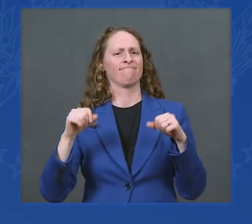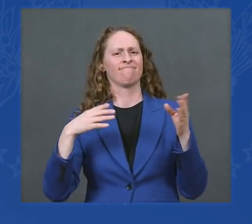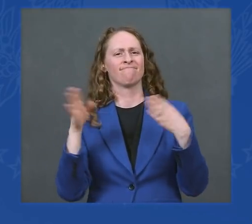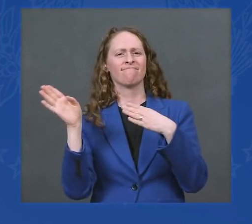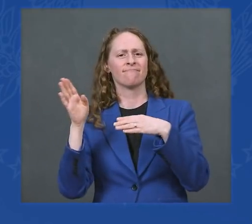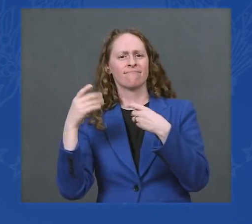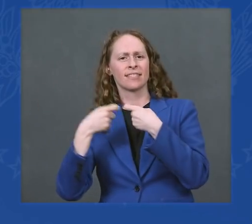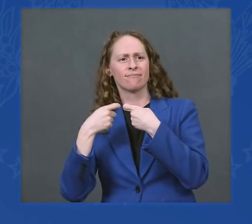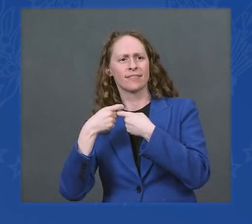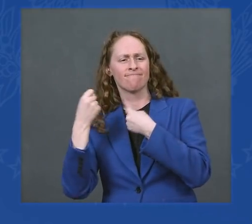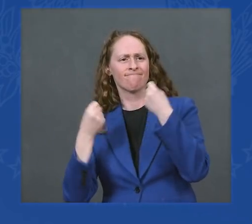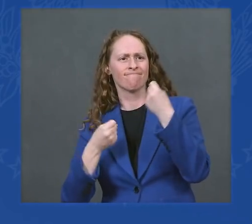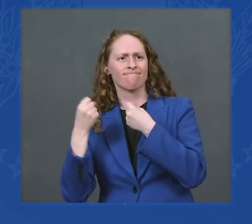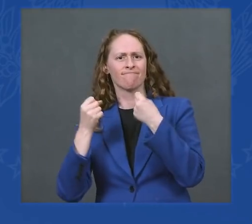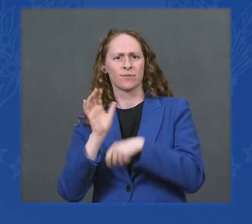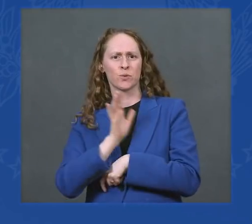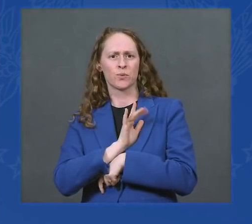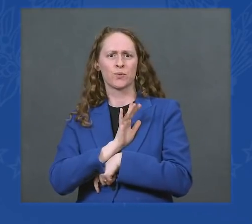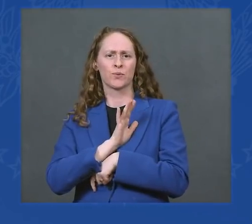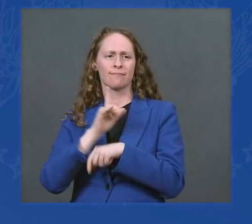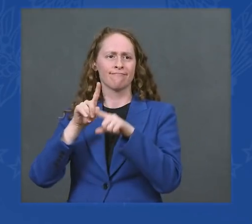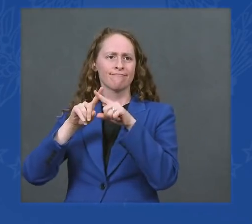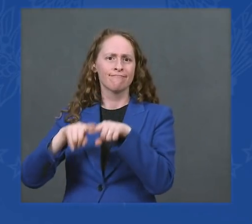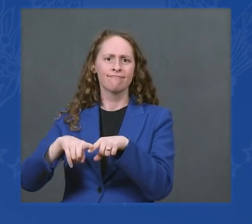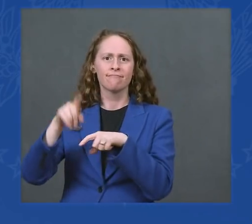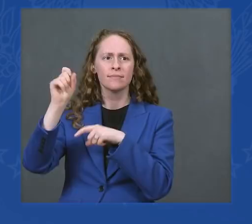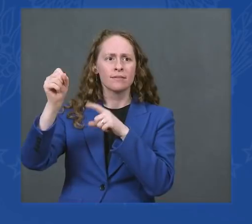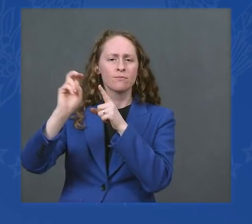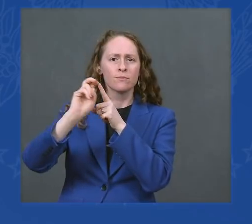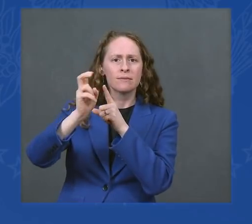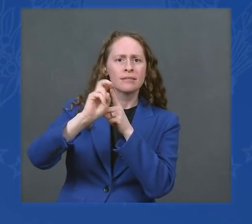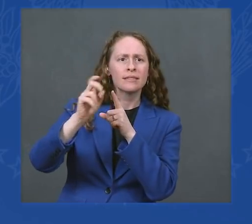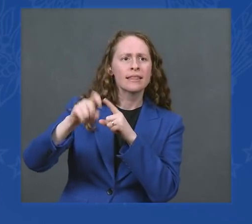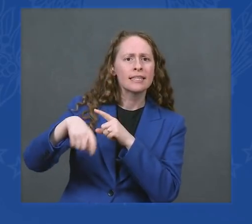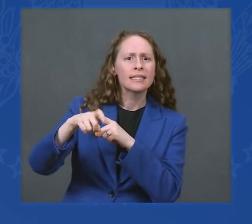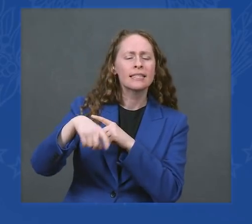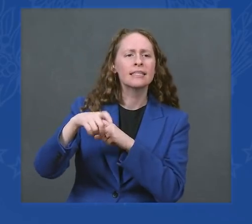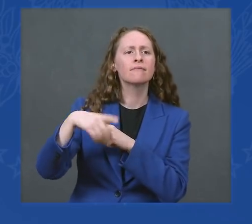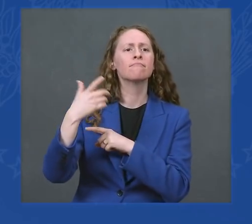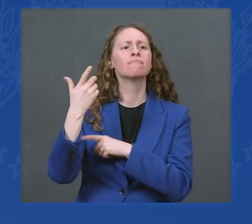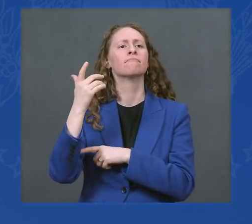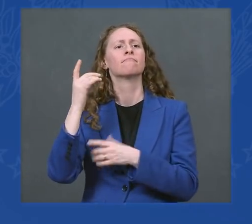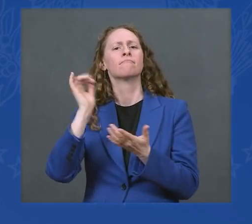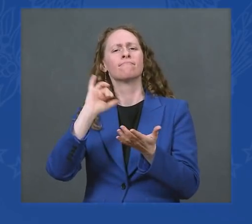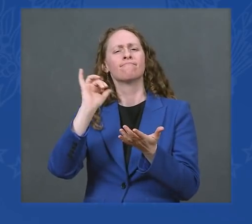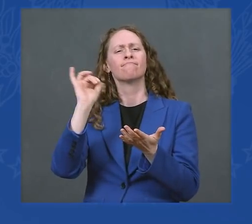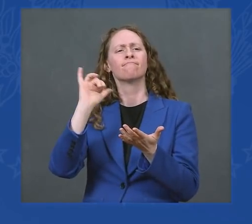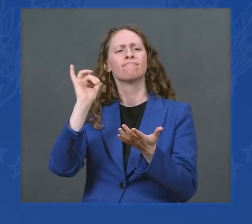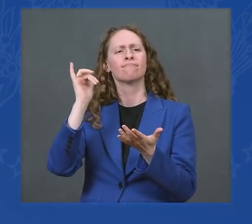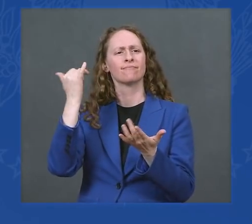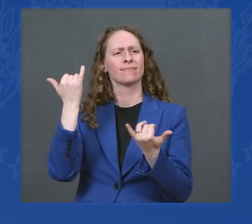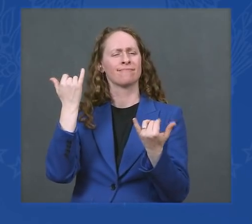in the emissions, both those that impact climate change, but also those that impact our families, our kids,